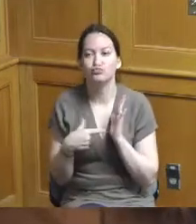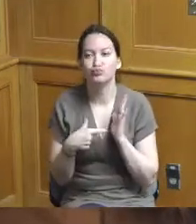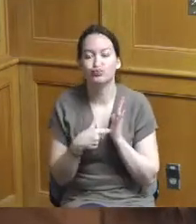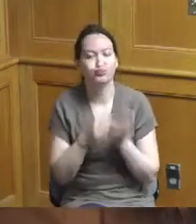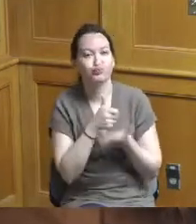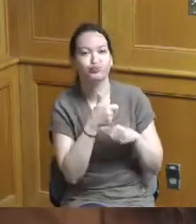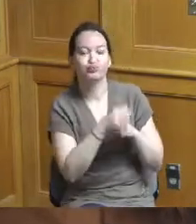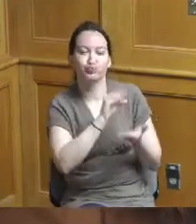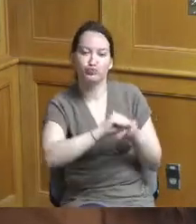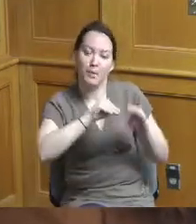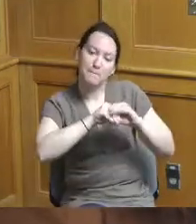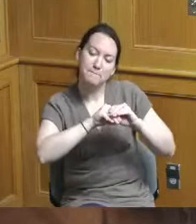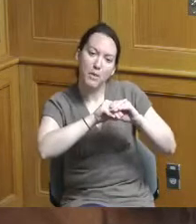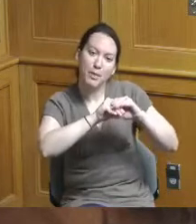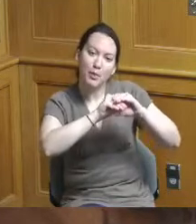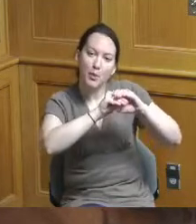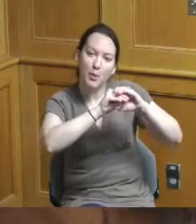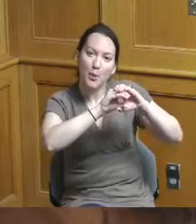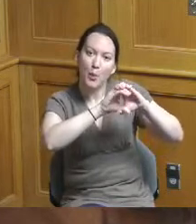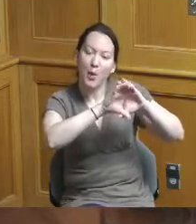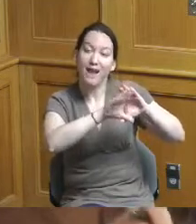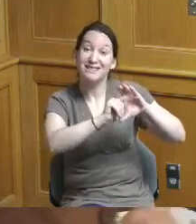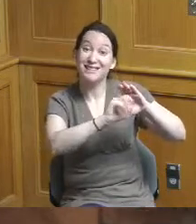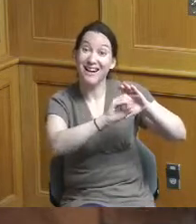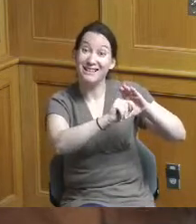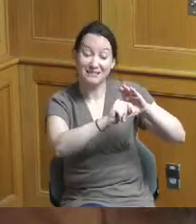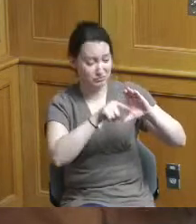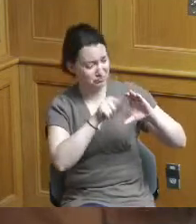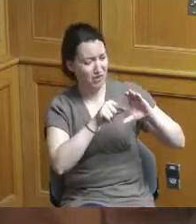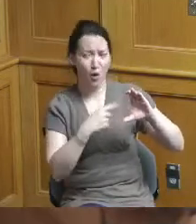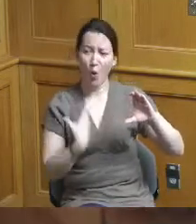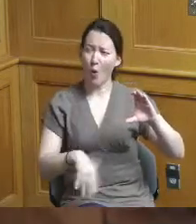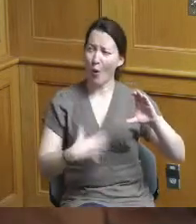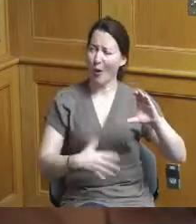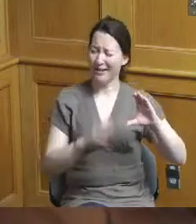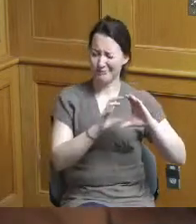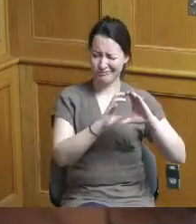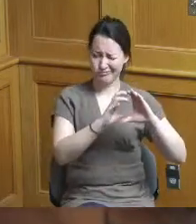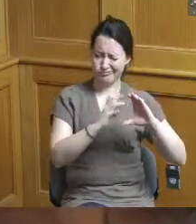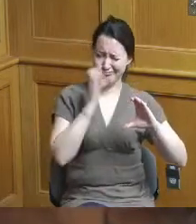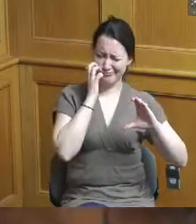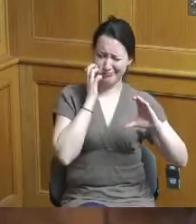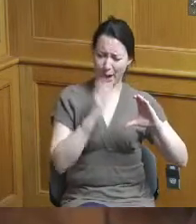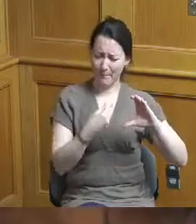tie everything's going to the top now this type must got a whole lot of money to be able to pay